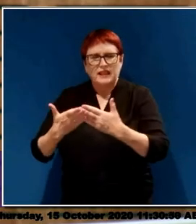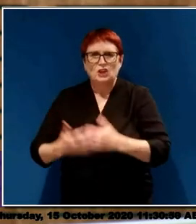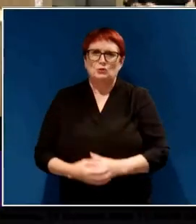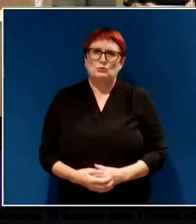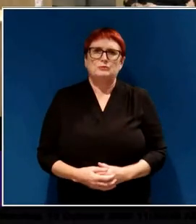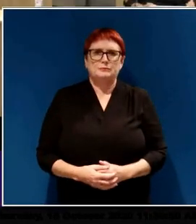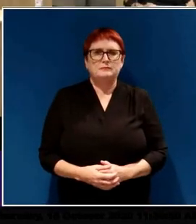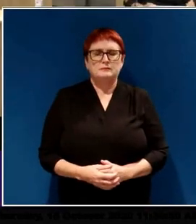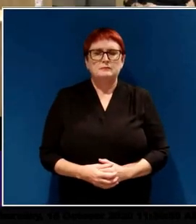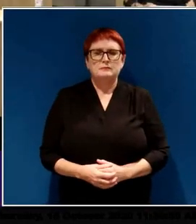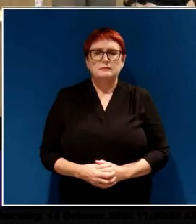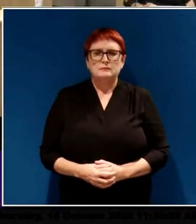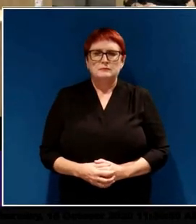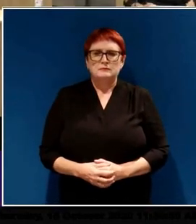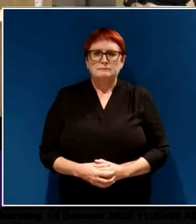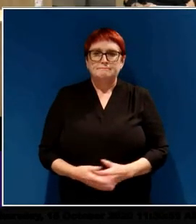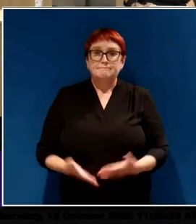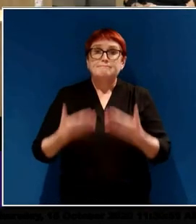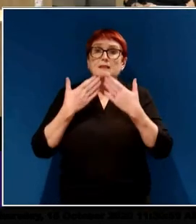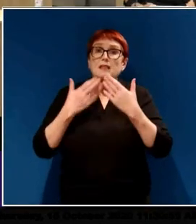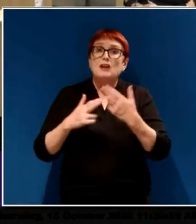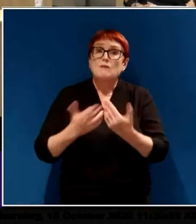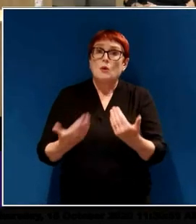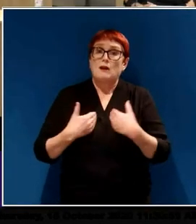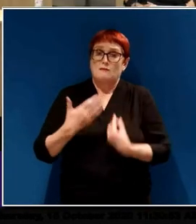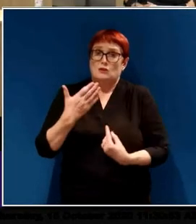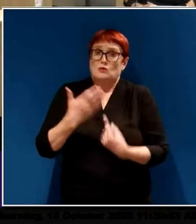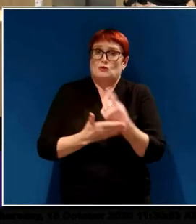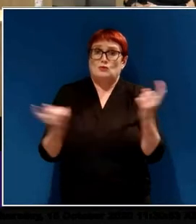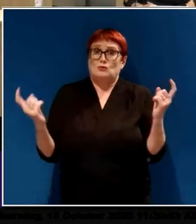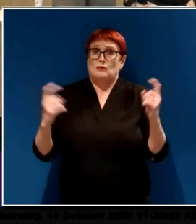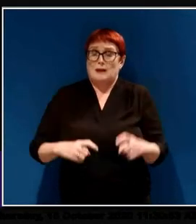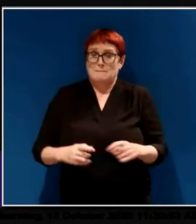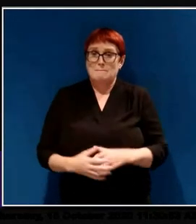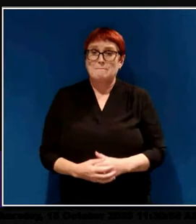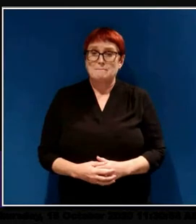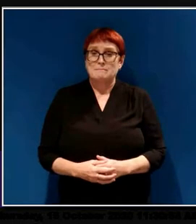Thank you for the opportunity and letting us have our say, basically.